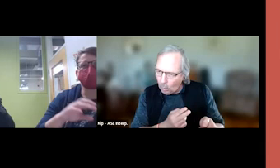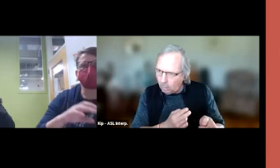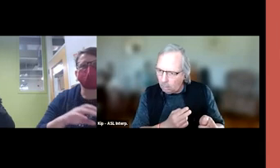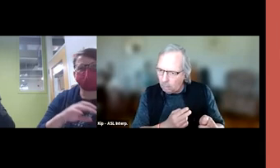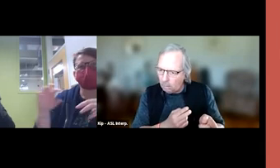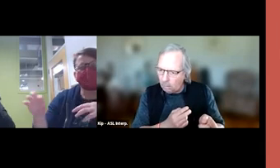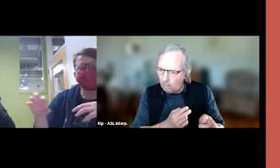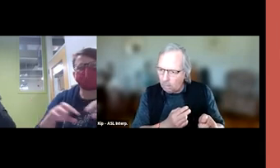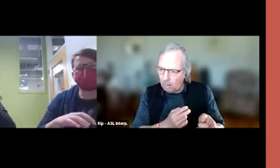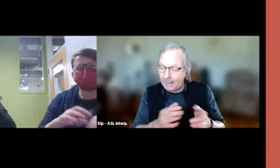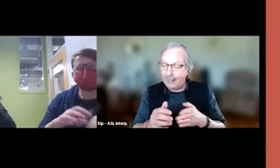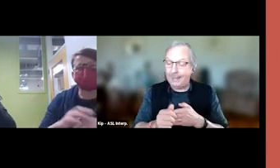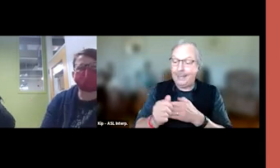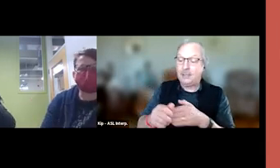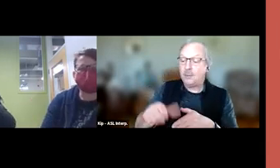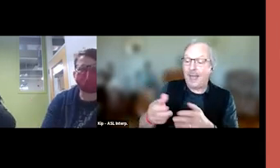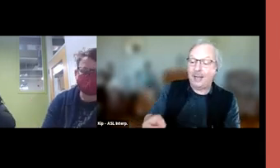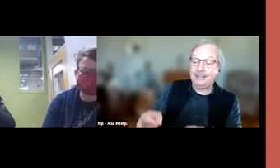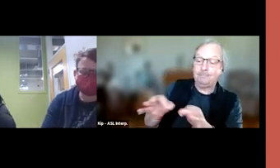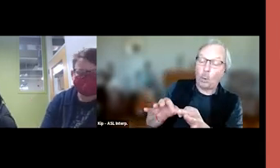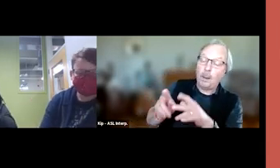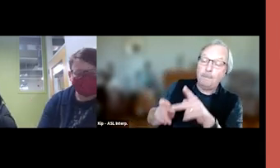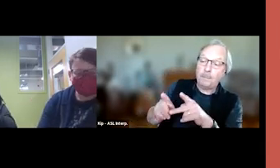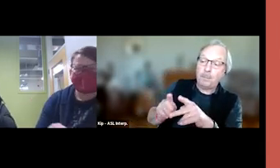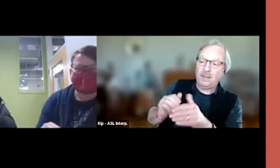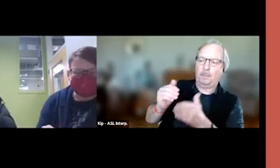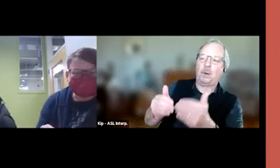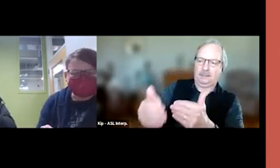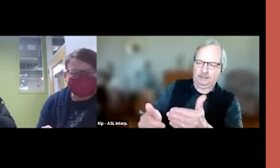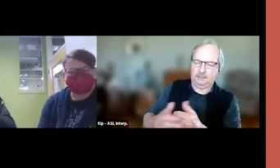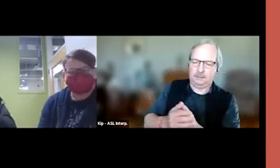to the other key people in the process. Next slide.